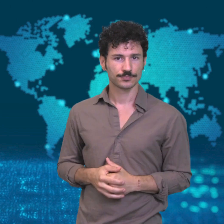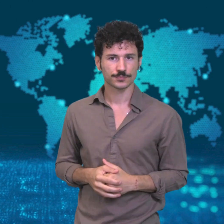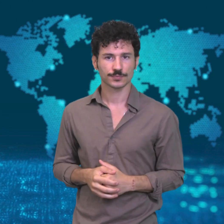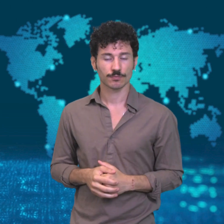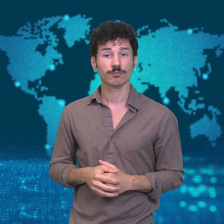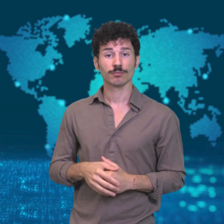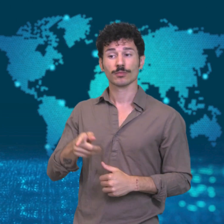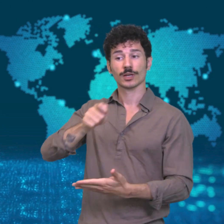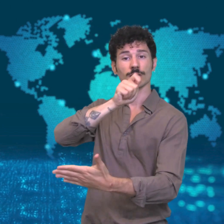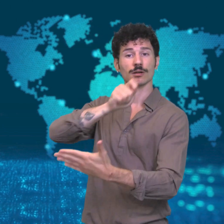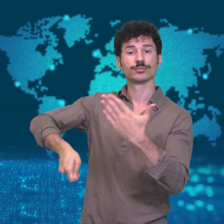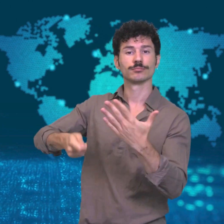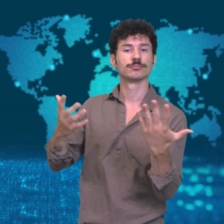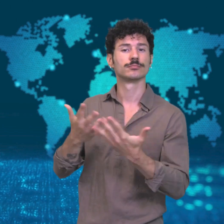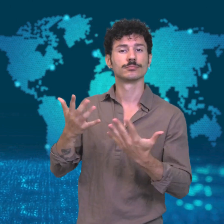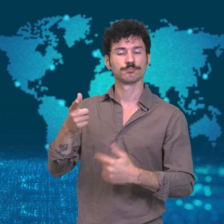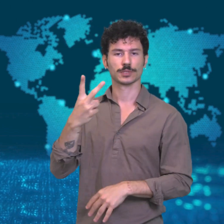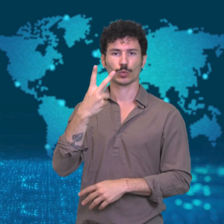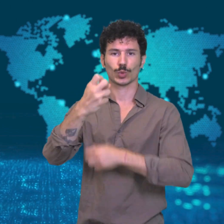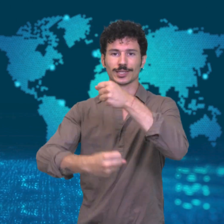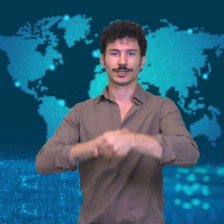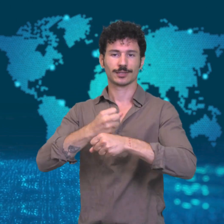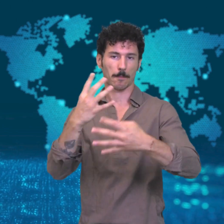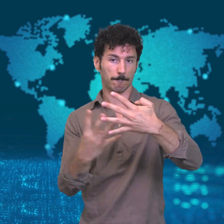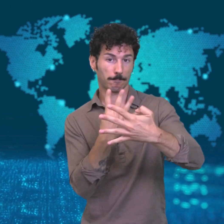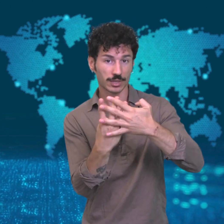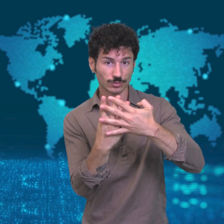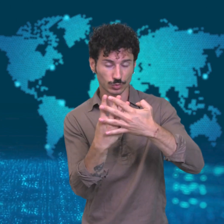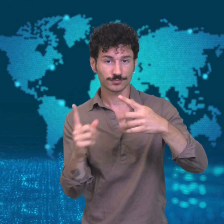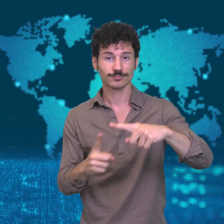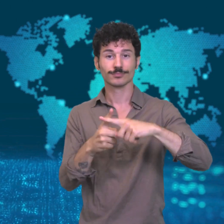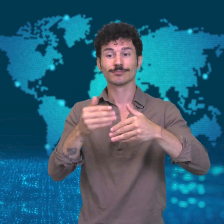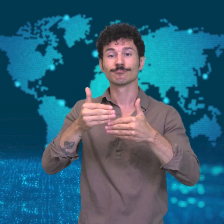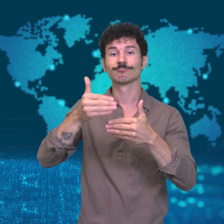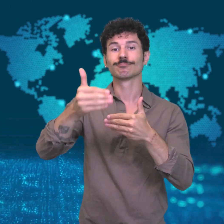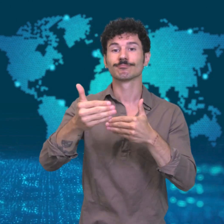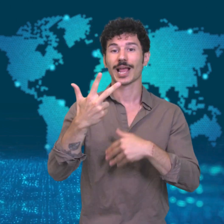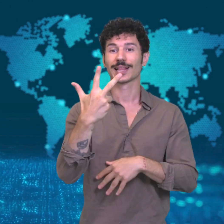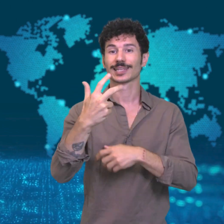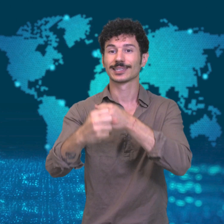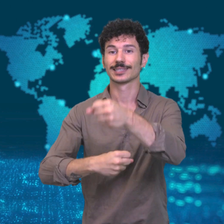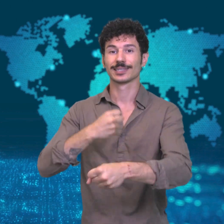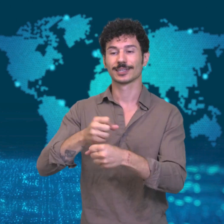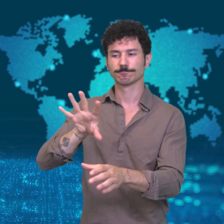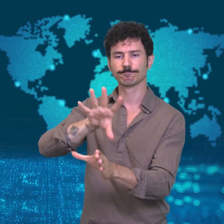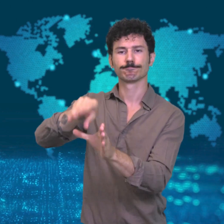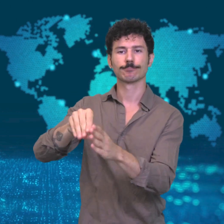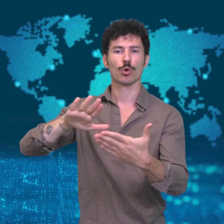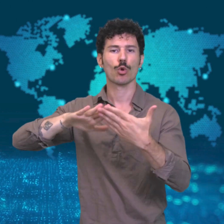He has been sentenced to two years in prison and three years